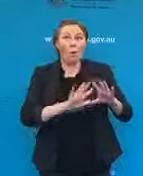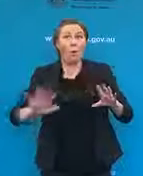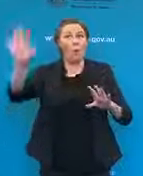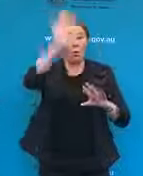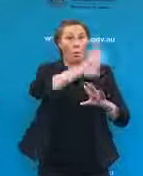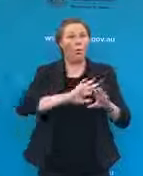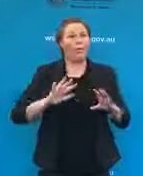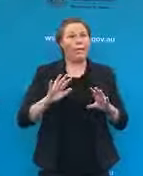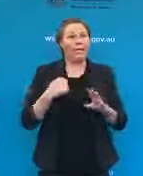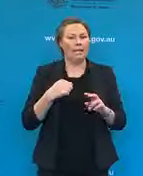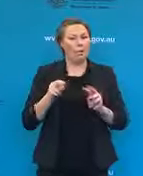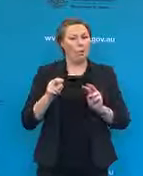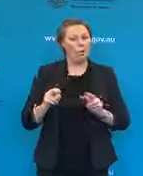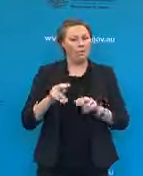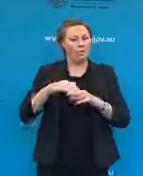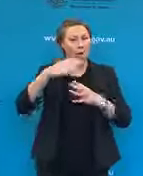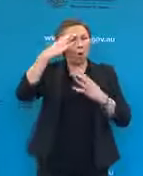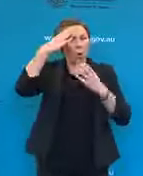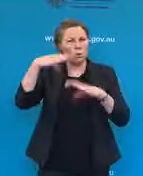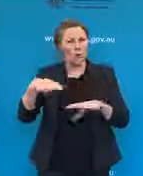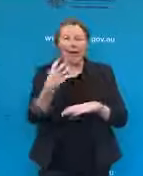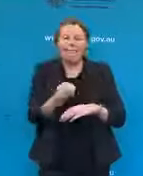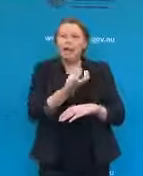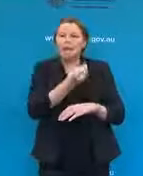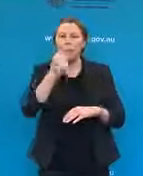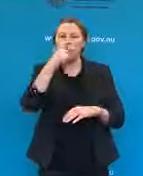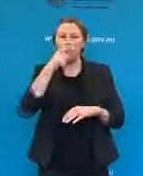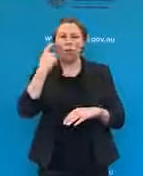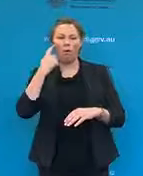have been a very small number of breaches considering the vast number